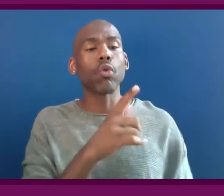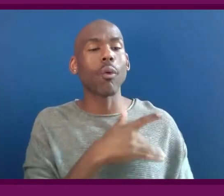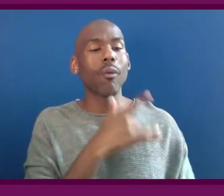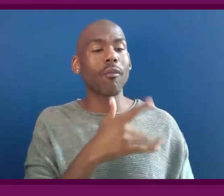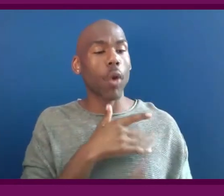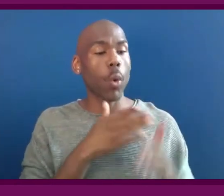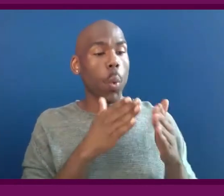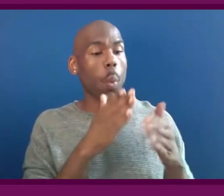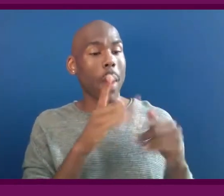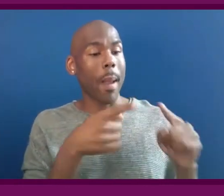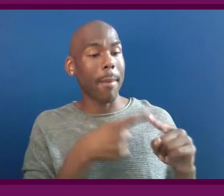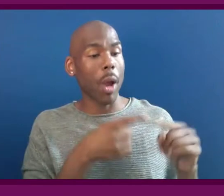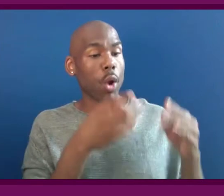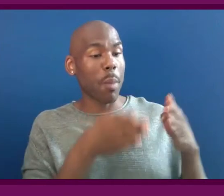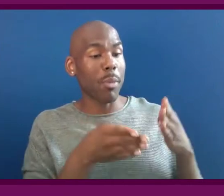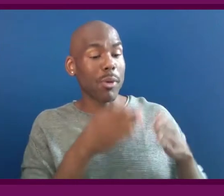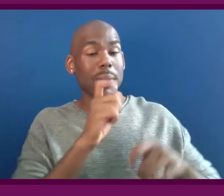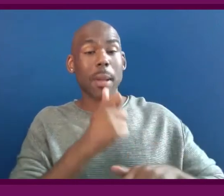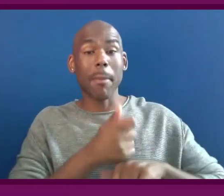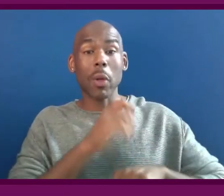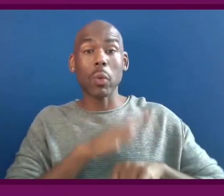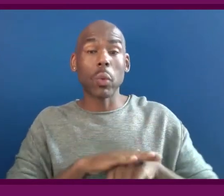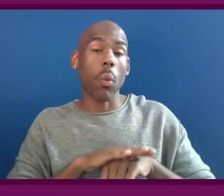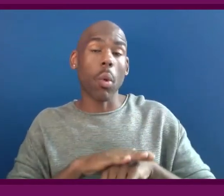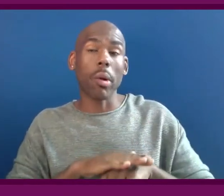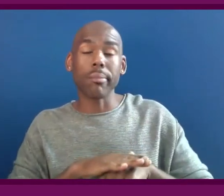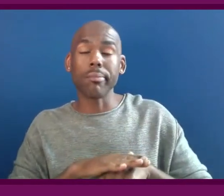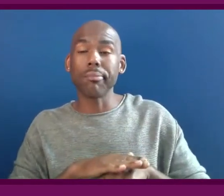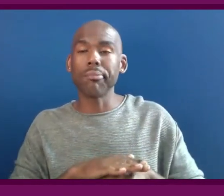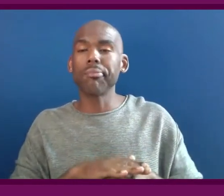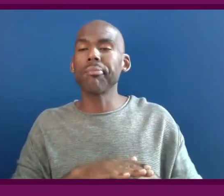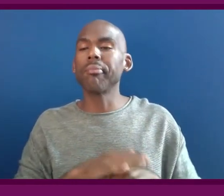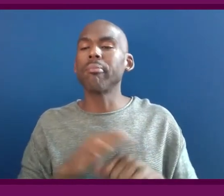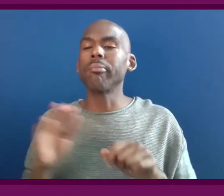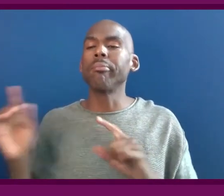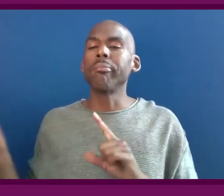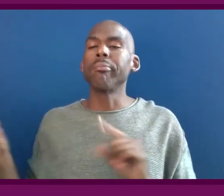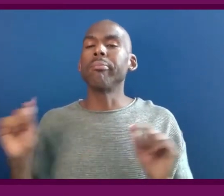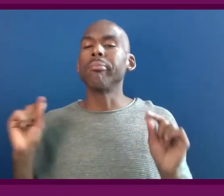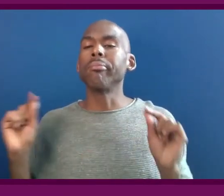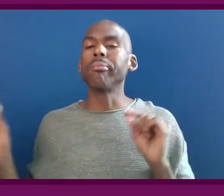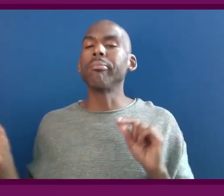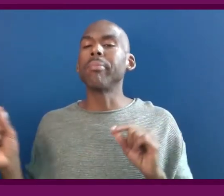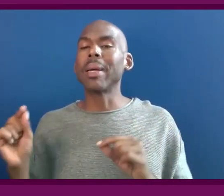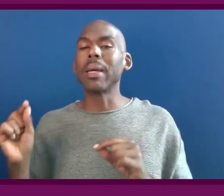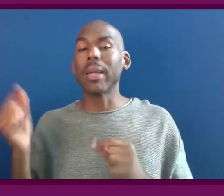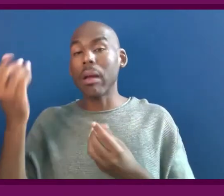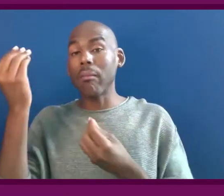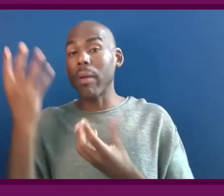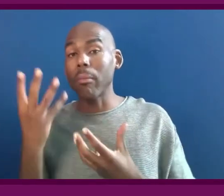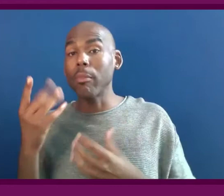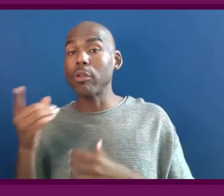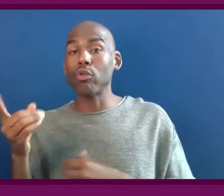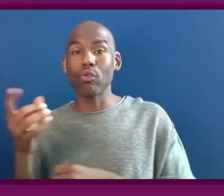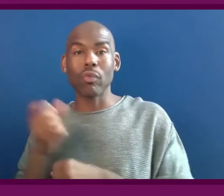person based on most likely erroneous information that you've received. And I tell them, "It's not always your fault.